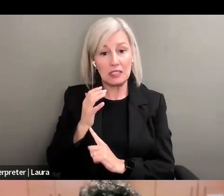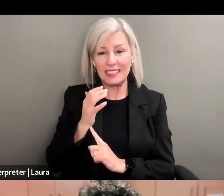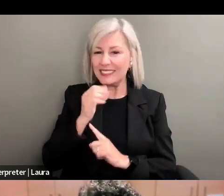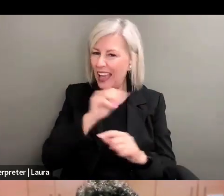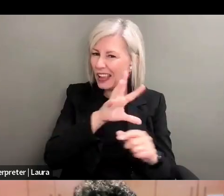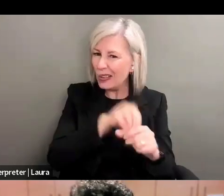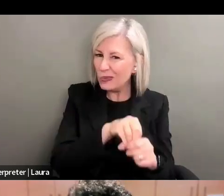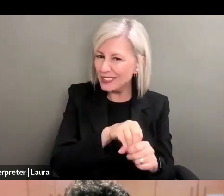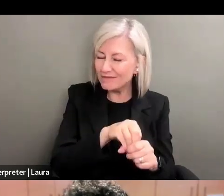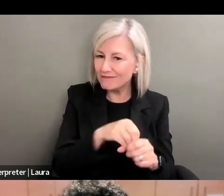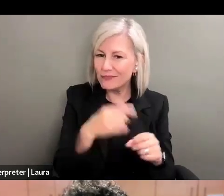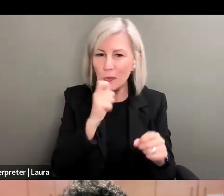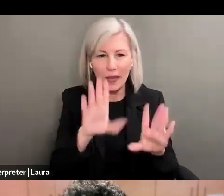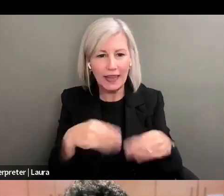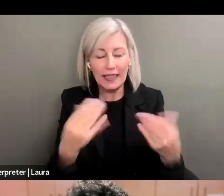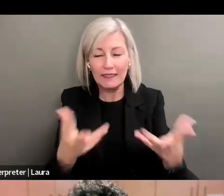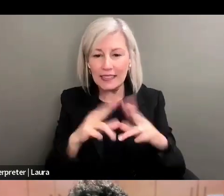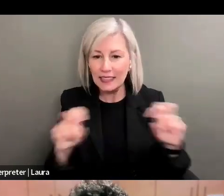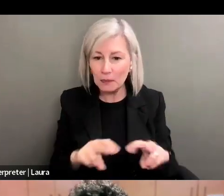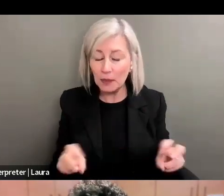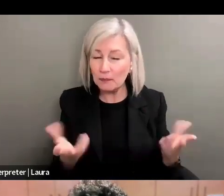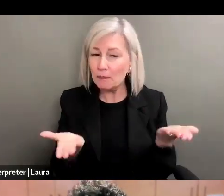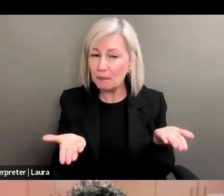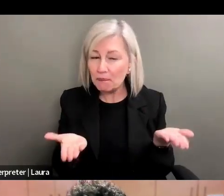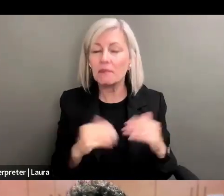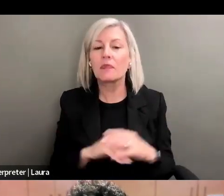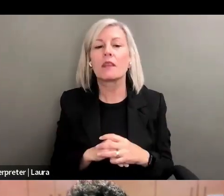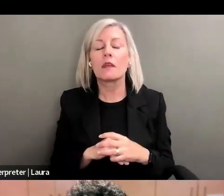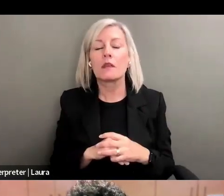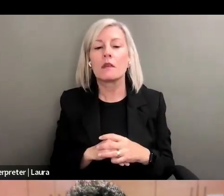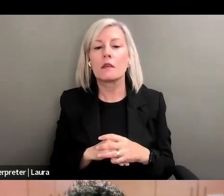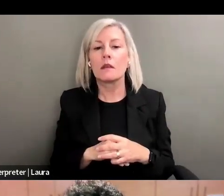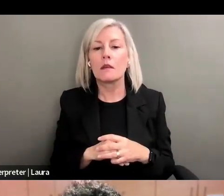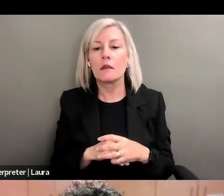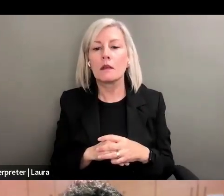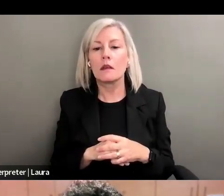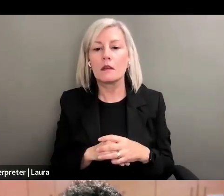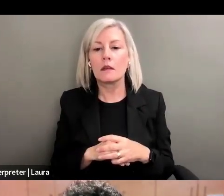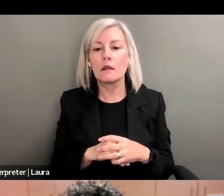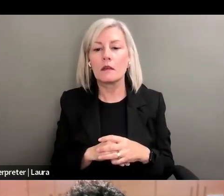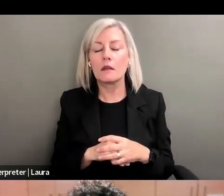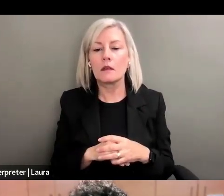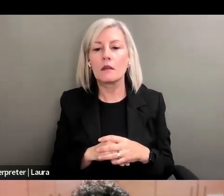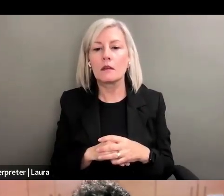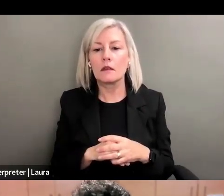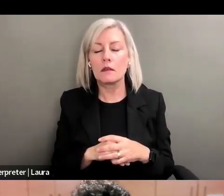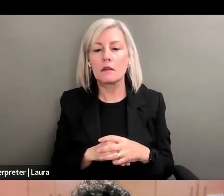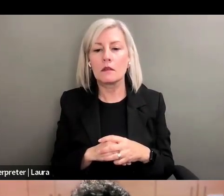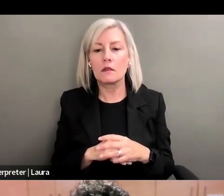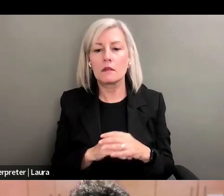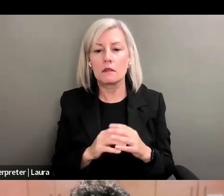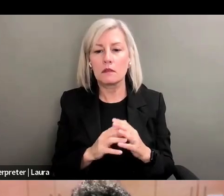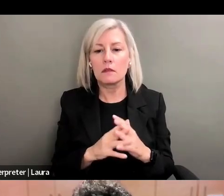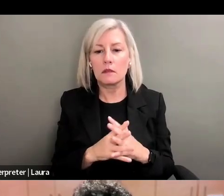who can conduct the assessment because a lot of the tests that are used as